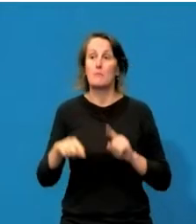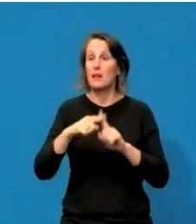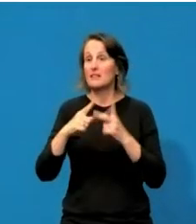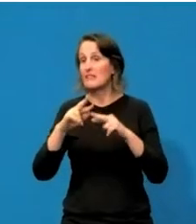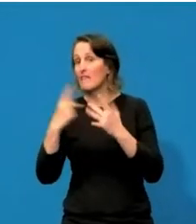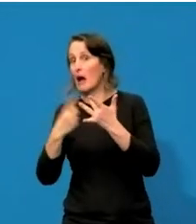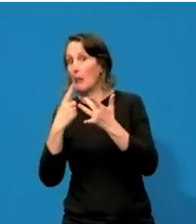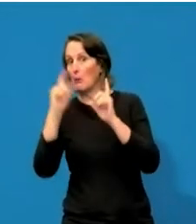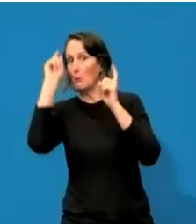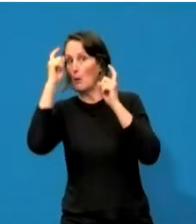with leave in this hearing.